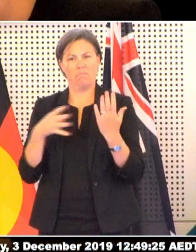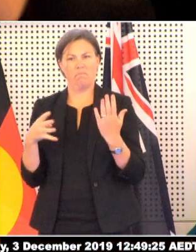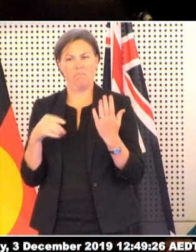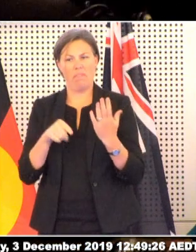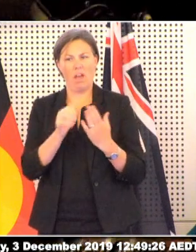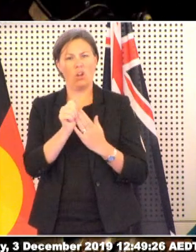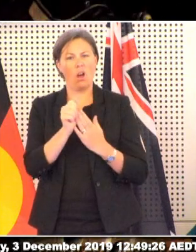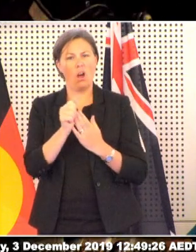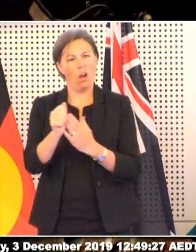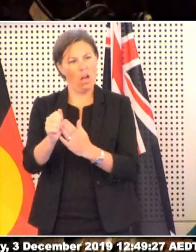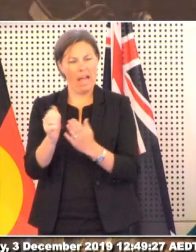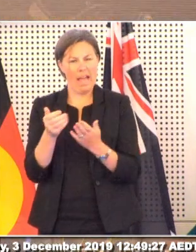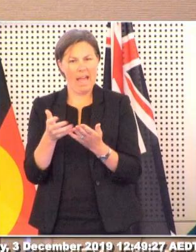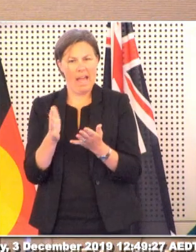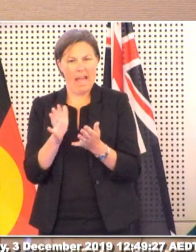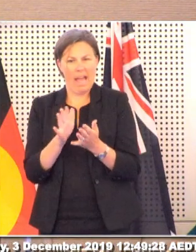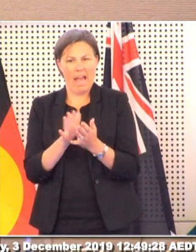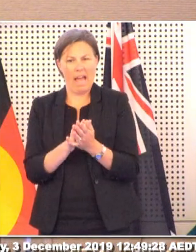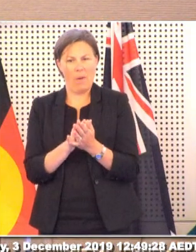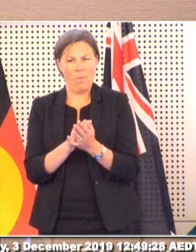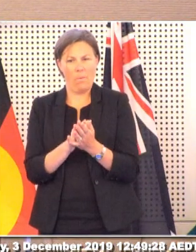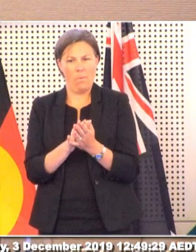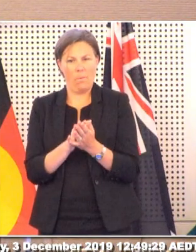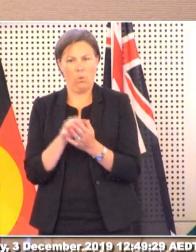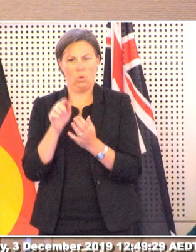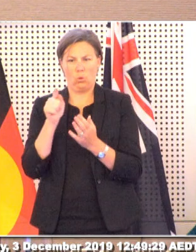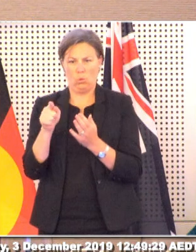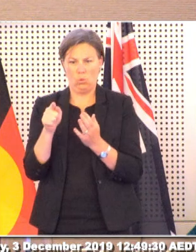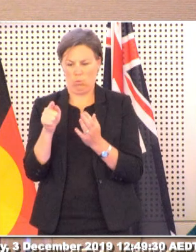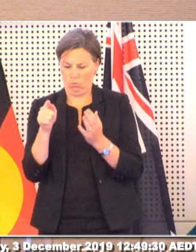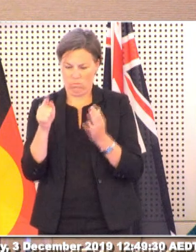methodology in terms of the approach to decision-making, because when we come back